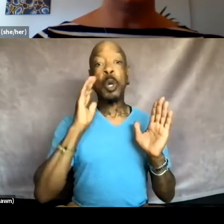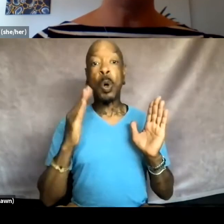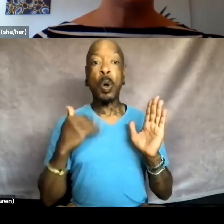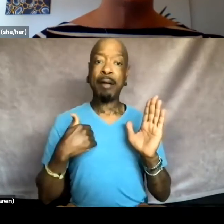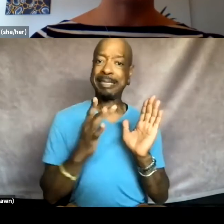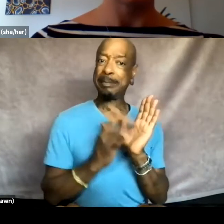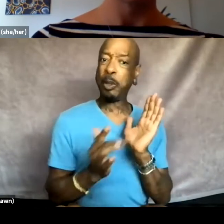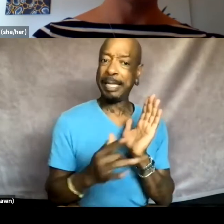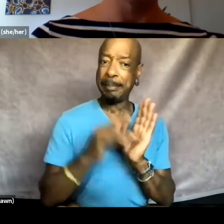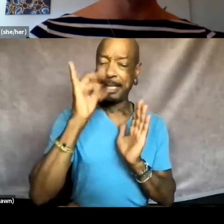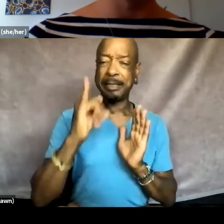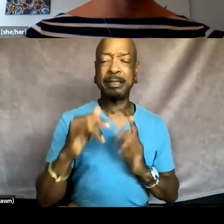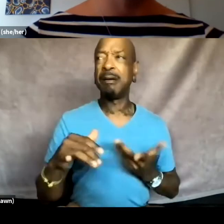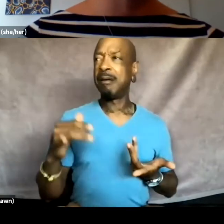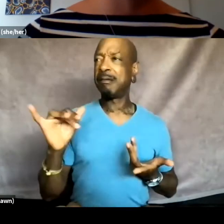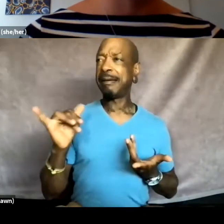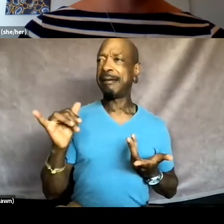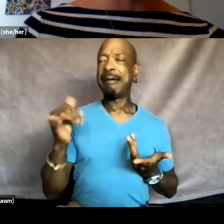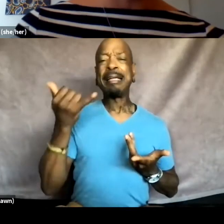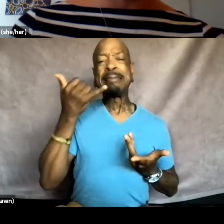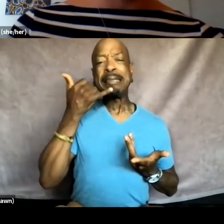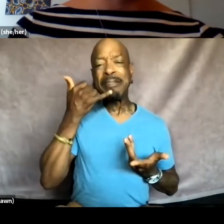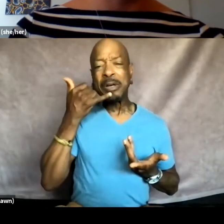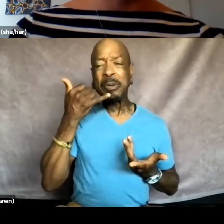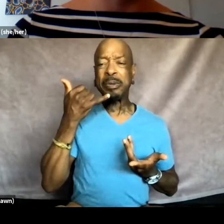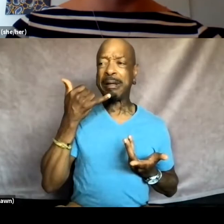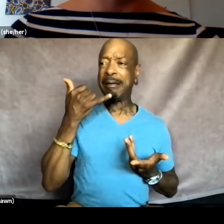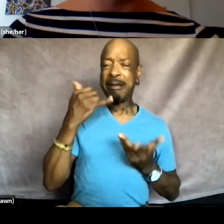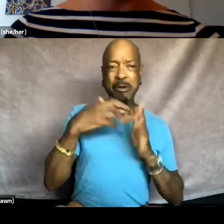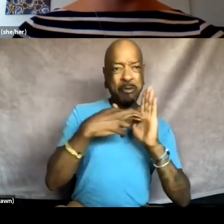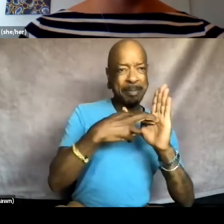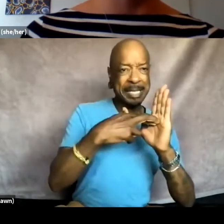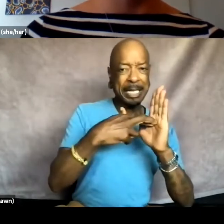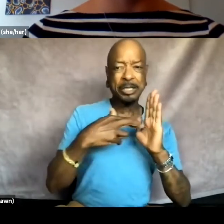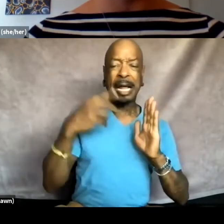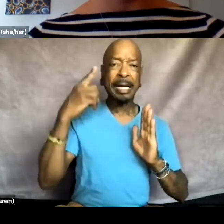Keah Brown: You know representation that I saw, and so I really internalized that for